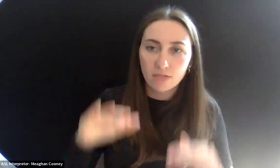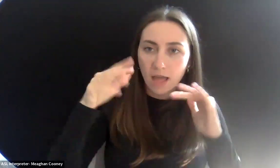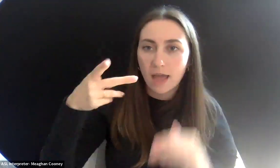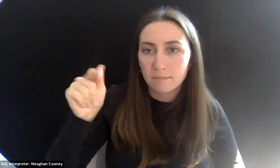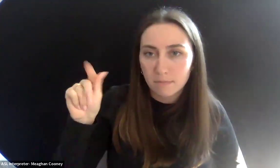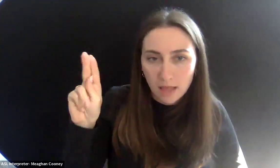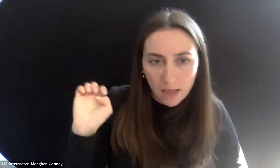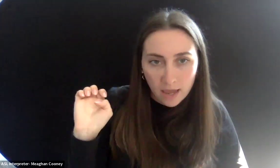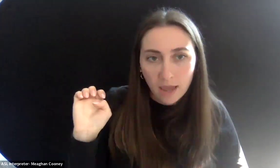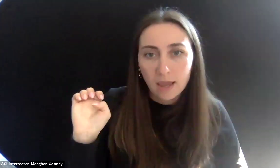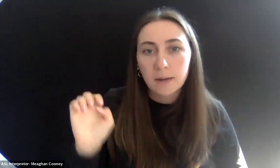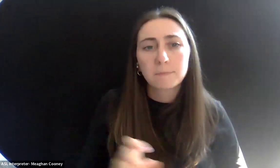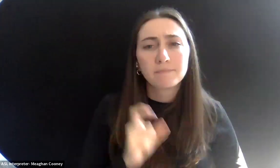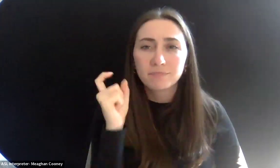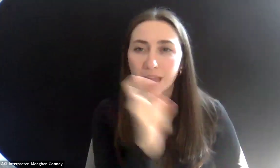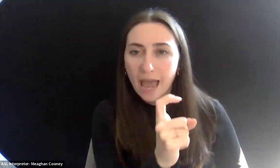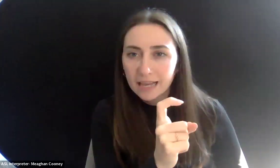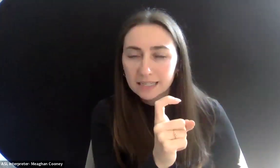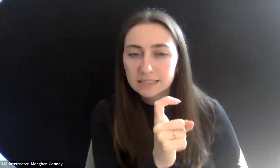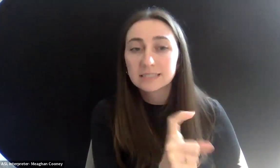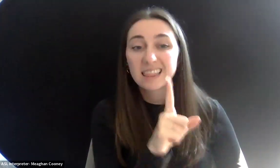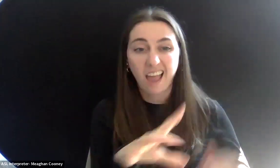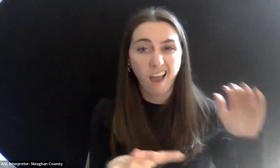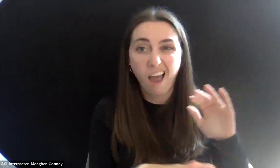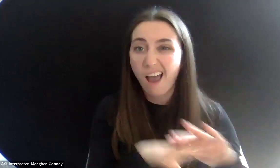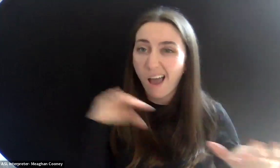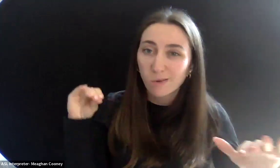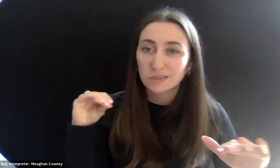and then the X zone which is outside the 100 year flood plain.